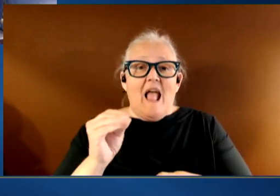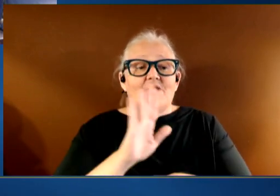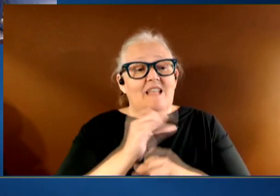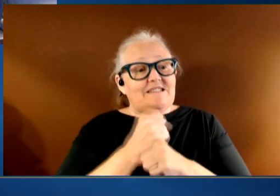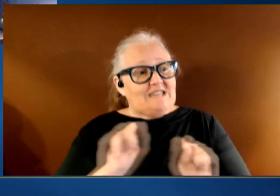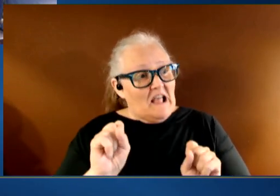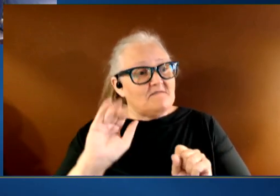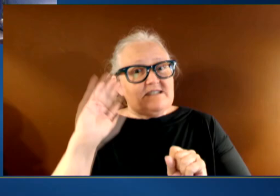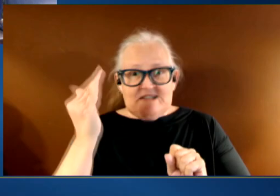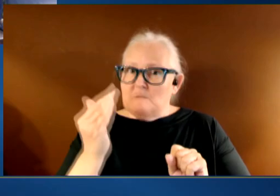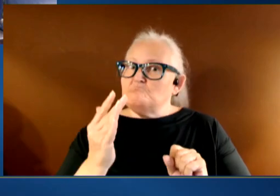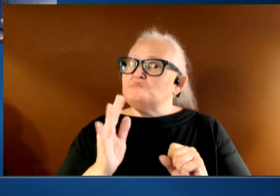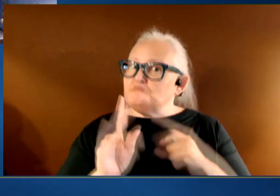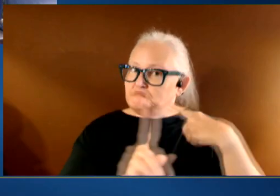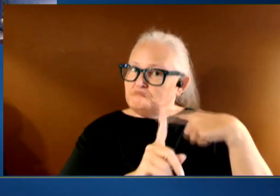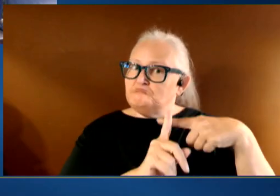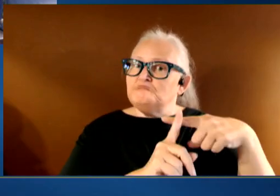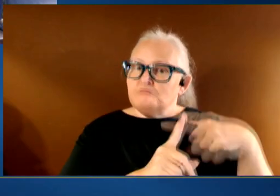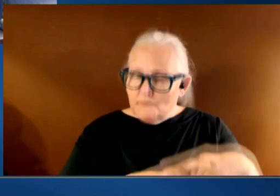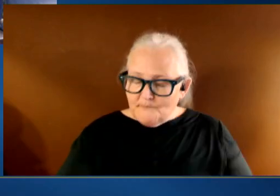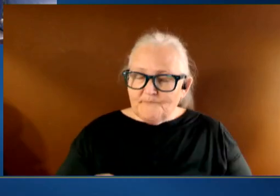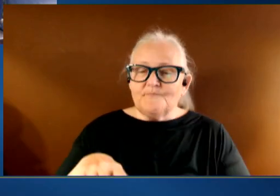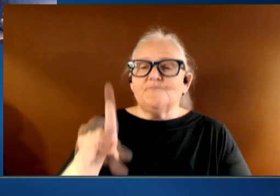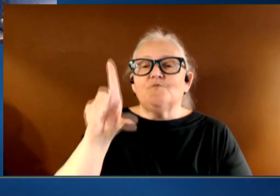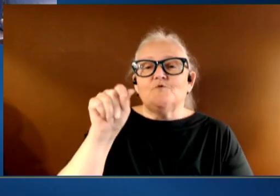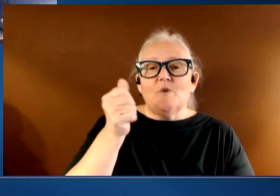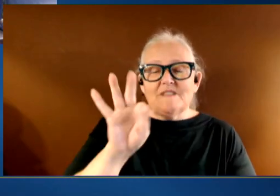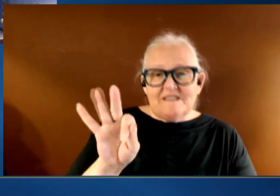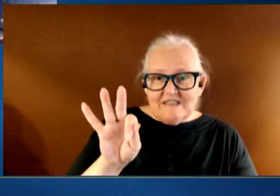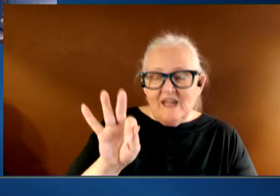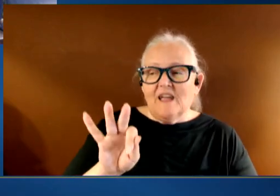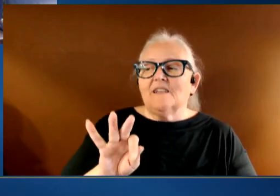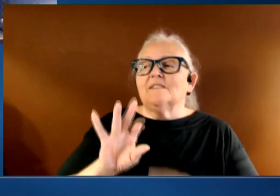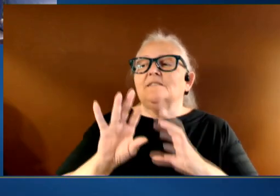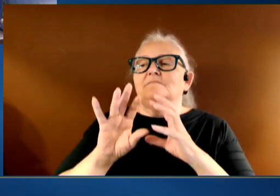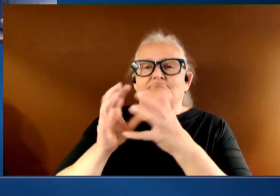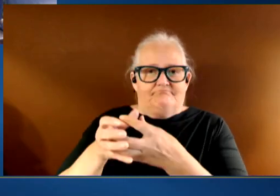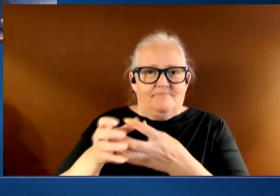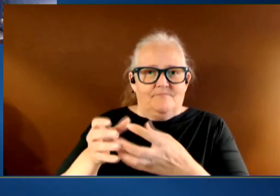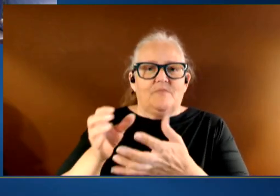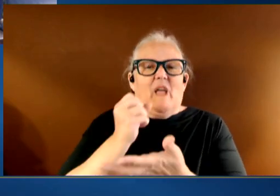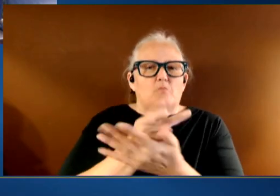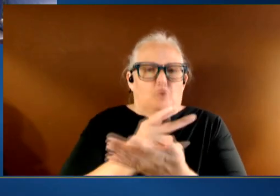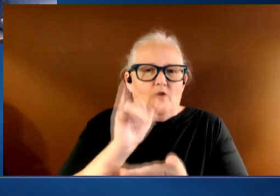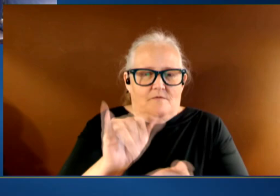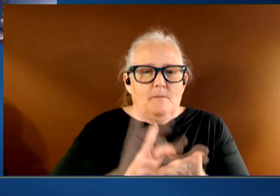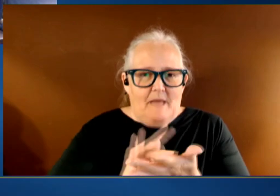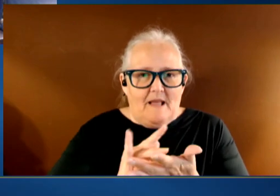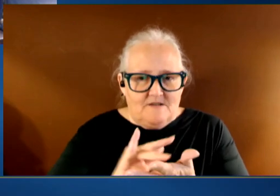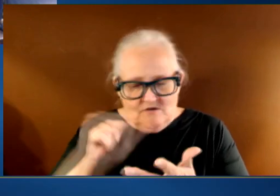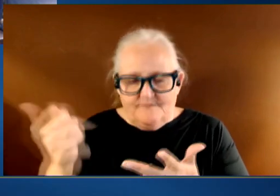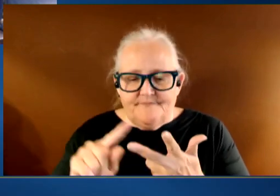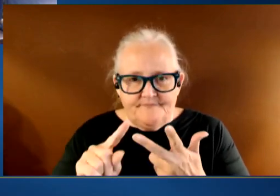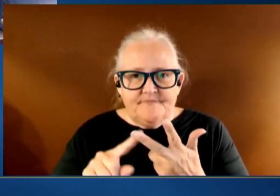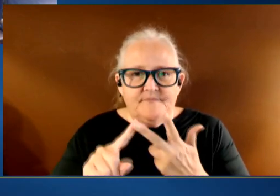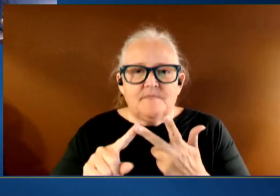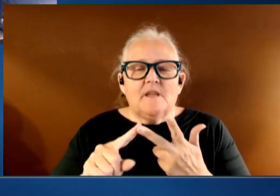In 2019, crizanlizumab, or Adakveo, was approved. This drug blocks a protein called P-selectin,